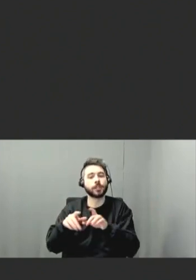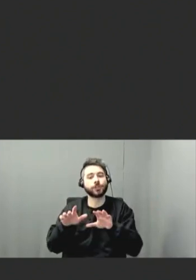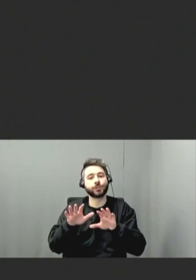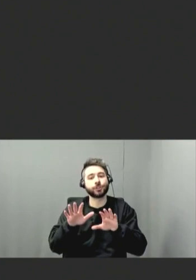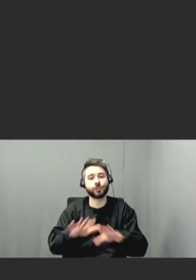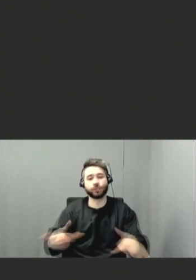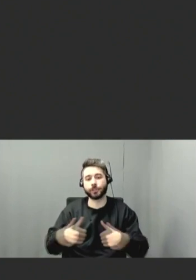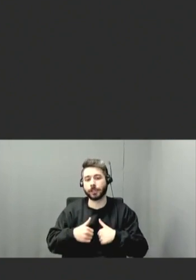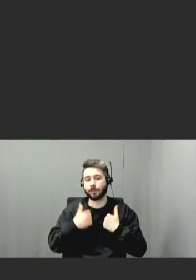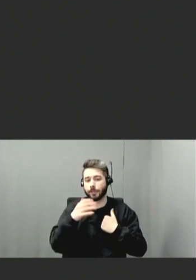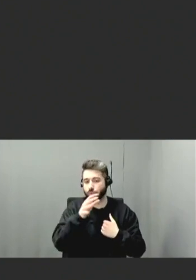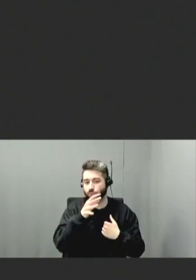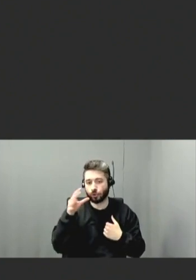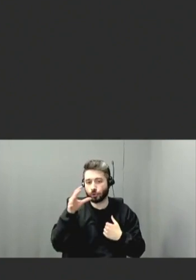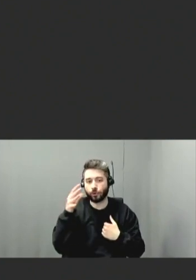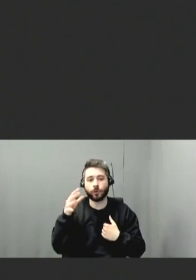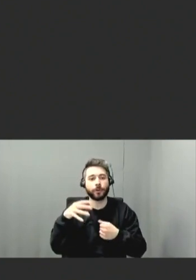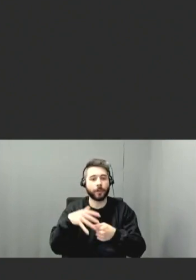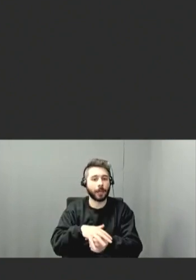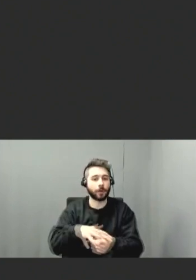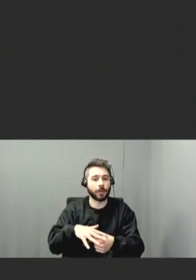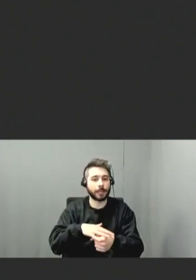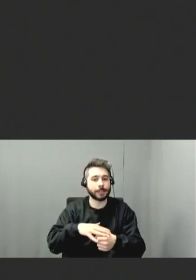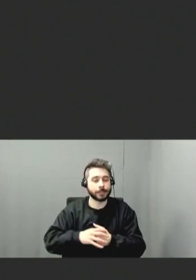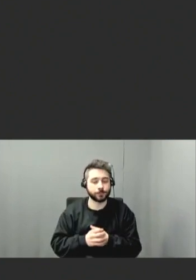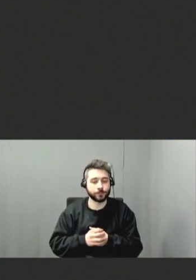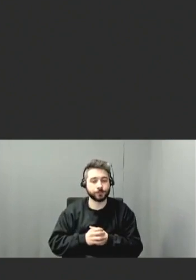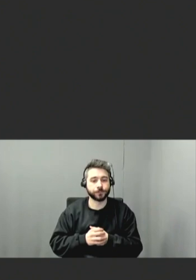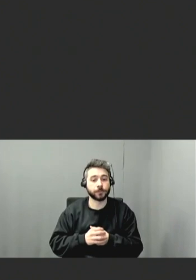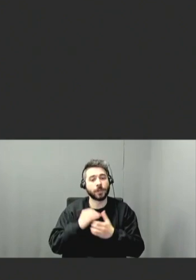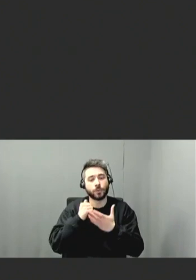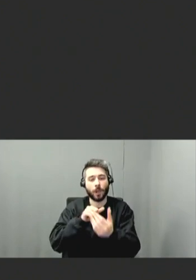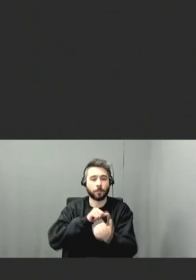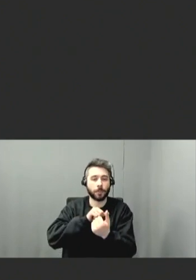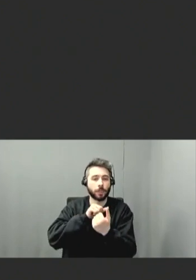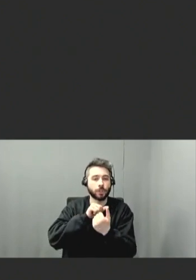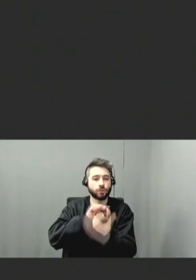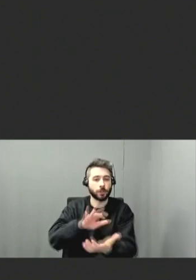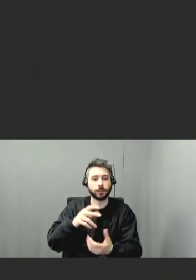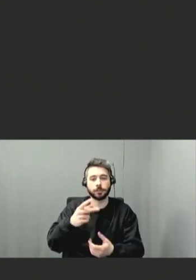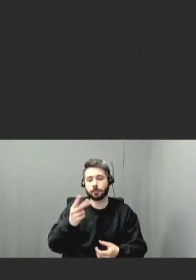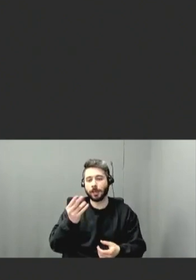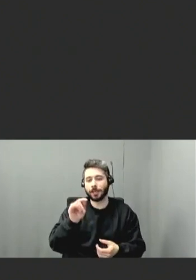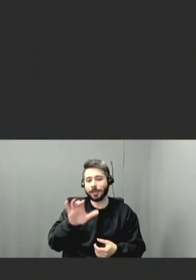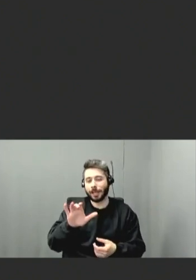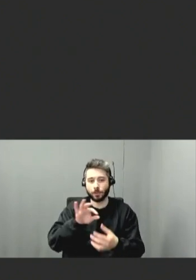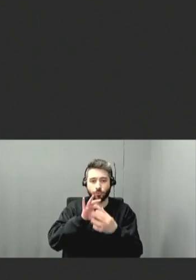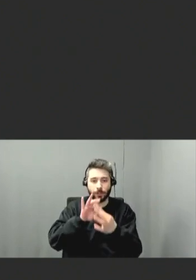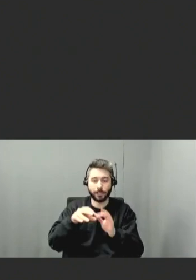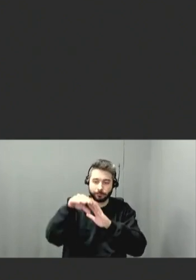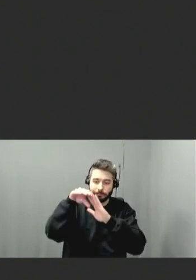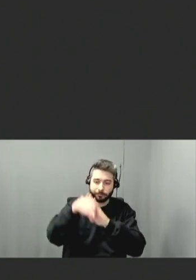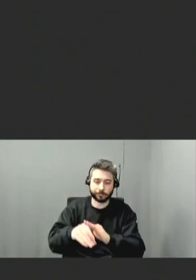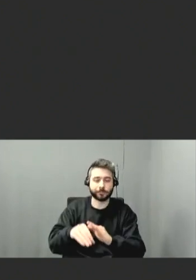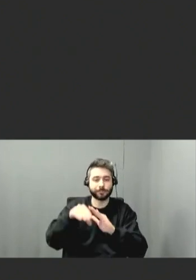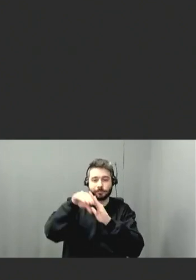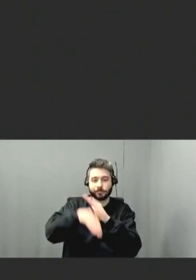in rural areas. To help address pandemic related declines in routine immunizations, CDC is launching